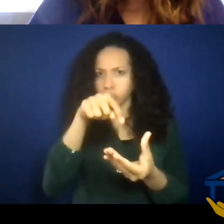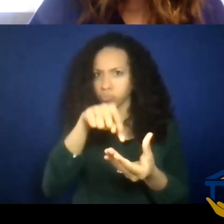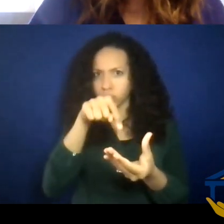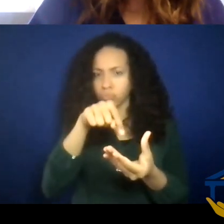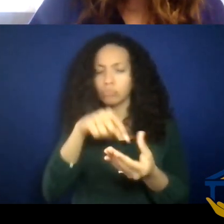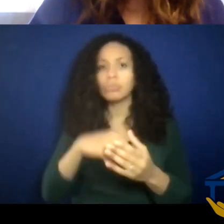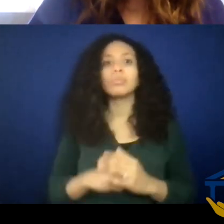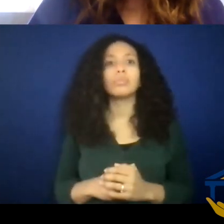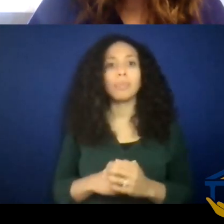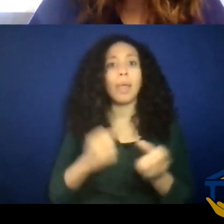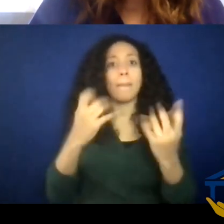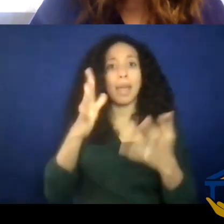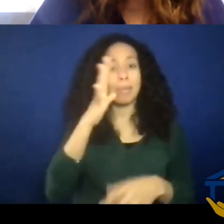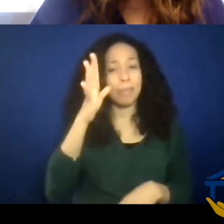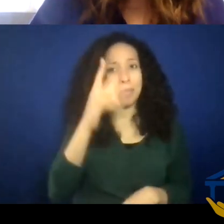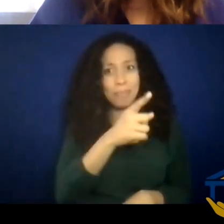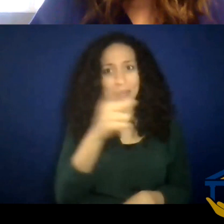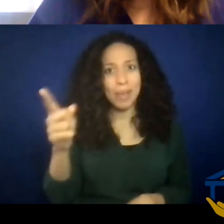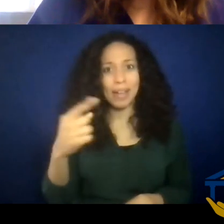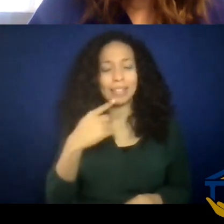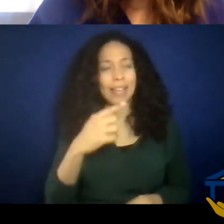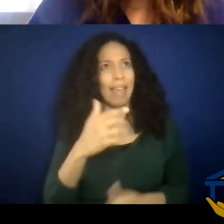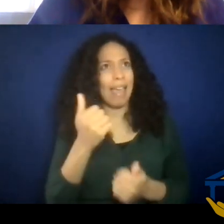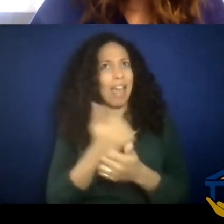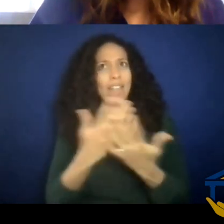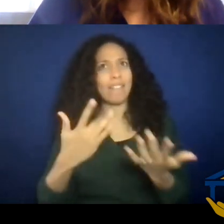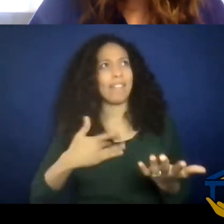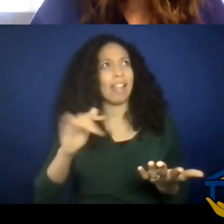everything feels like alphabet soup. There's lots of acronyms